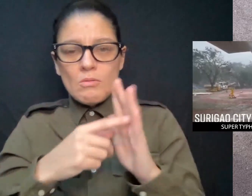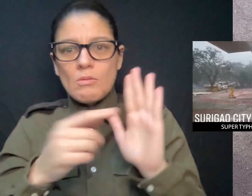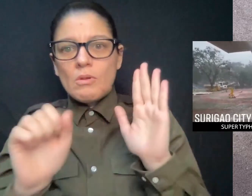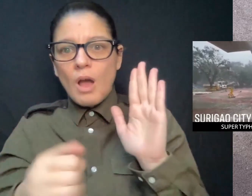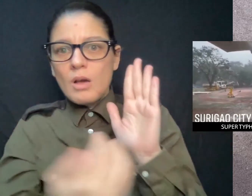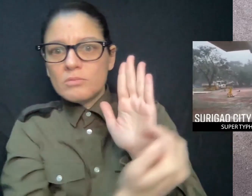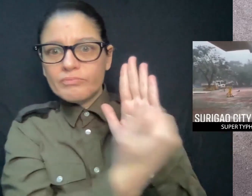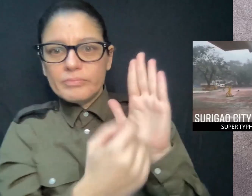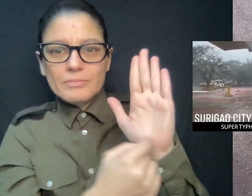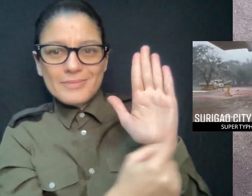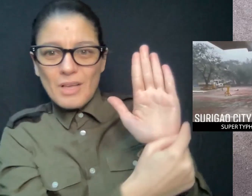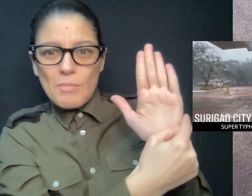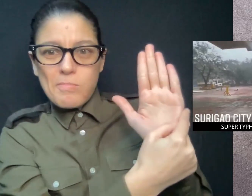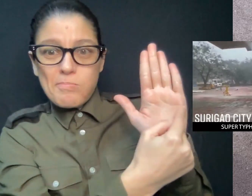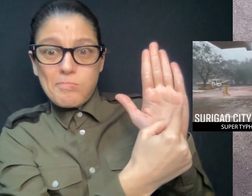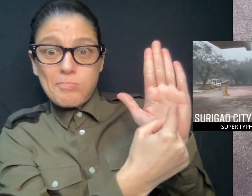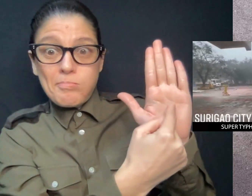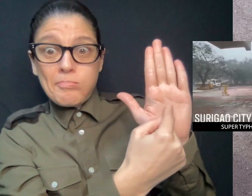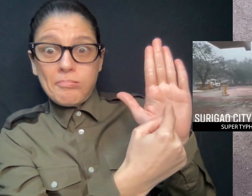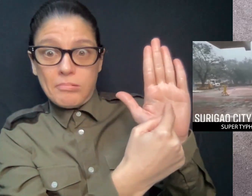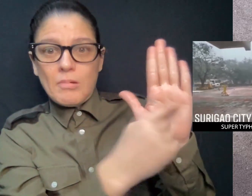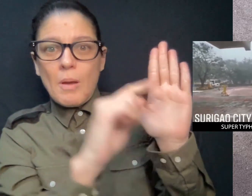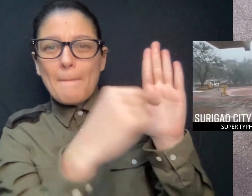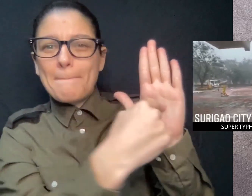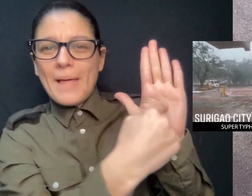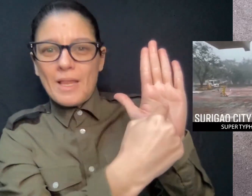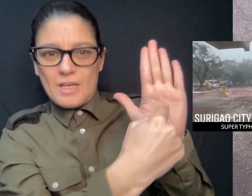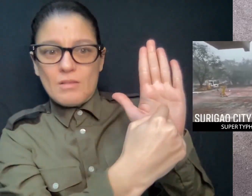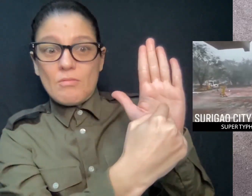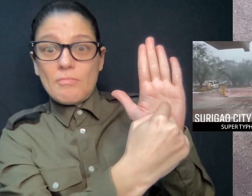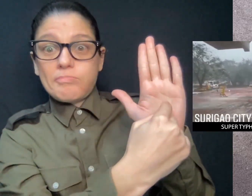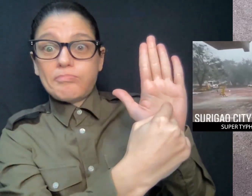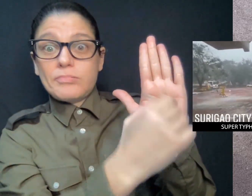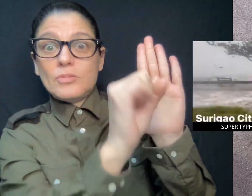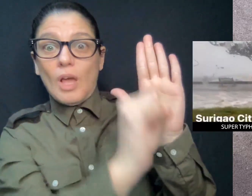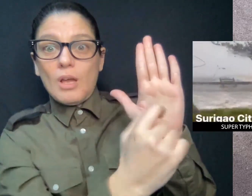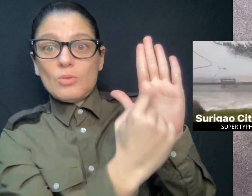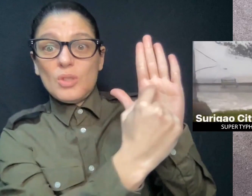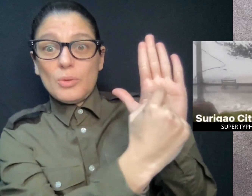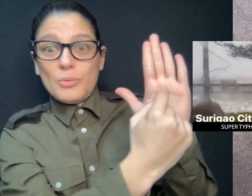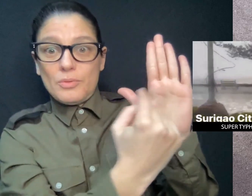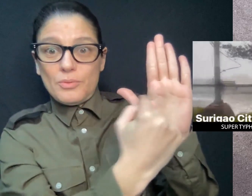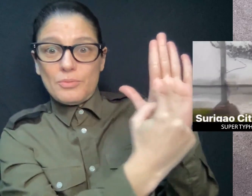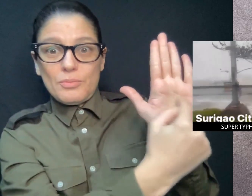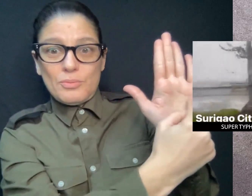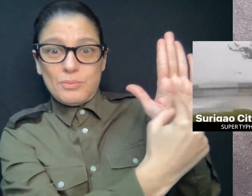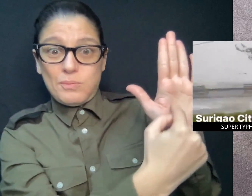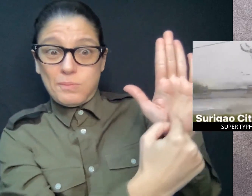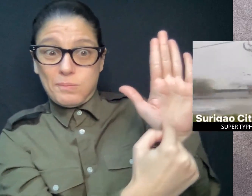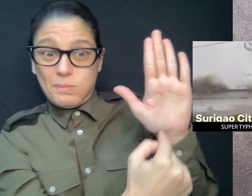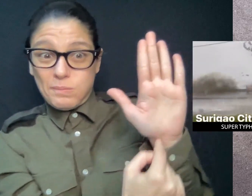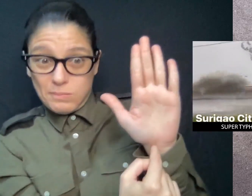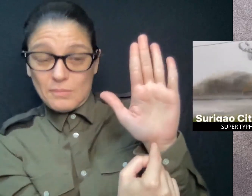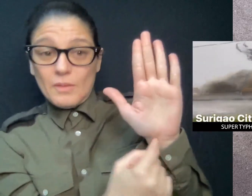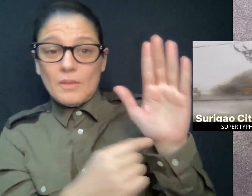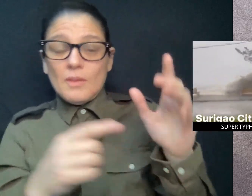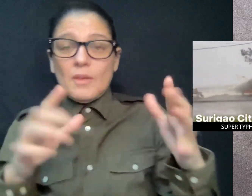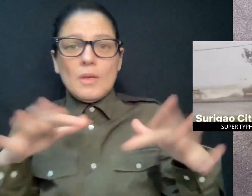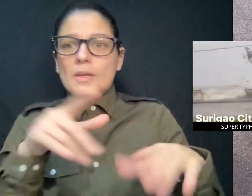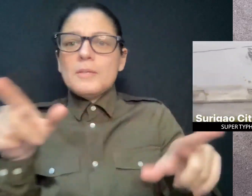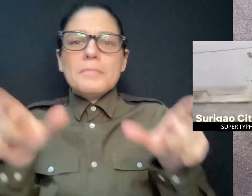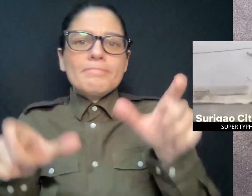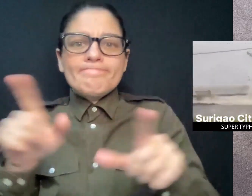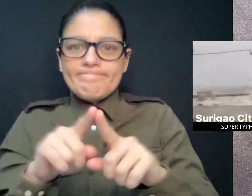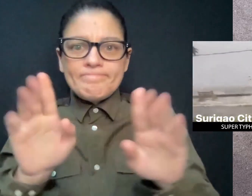the super Typhoon is expected to travel through the country's central and southern region